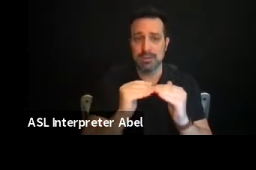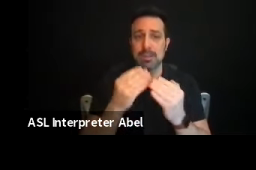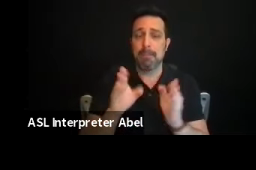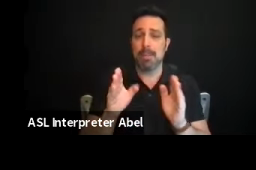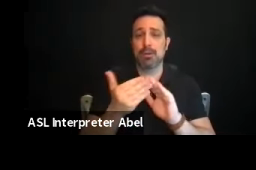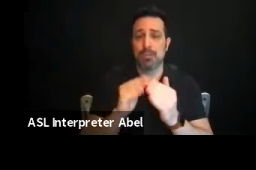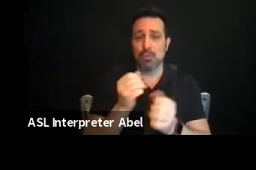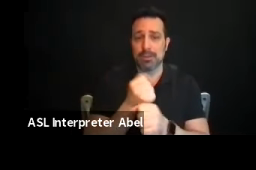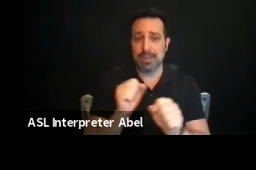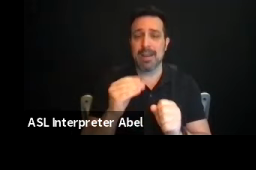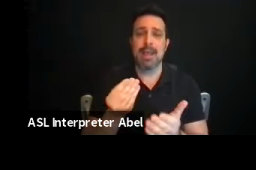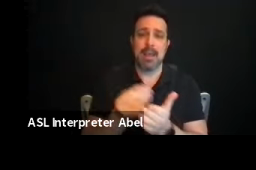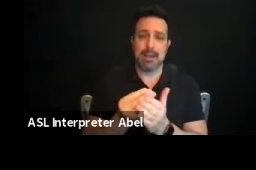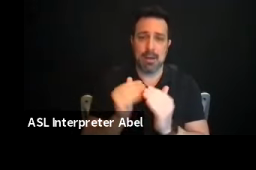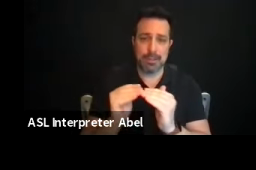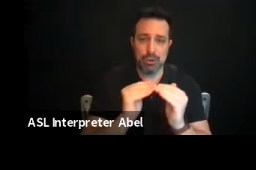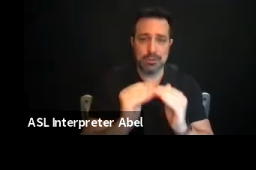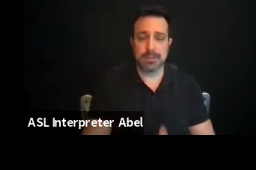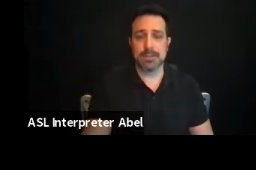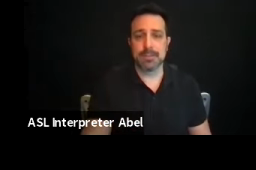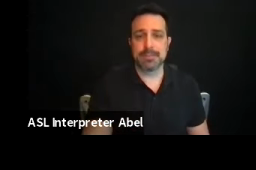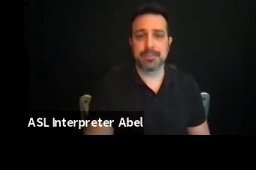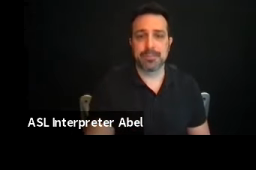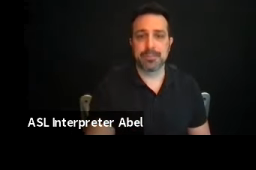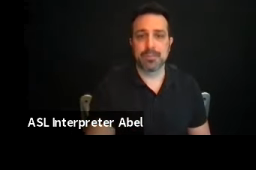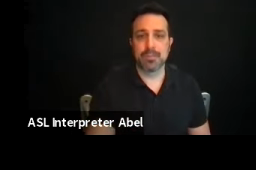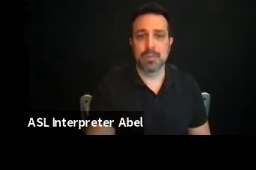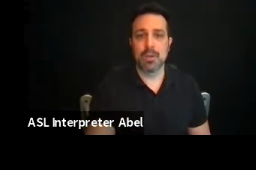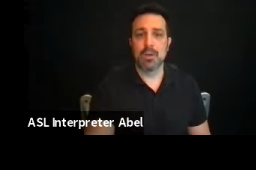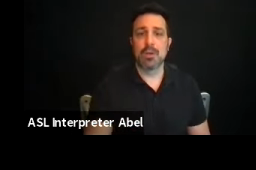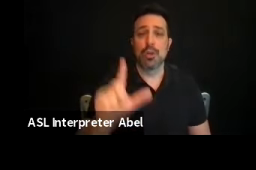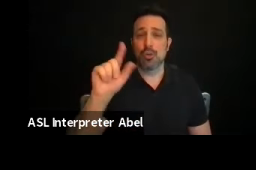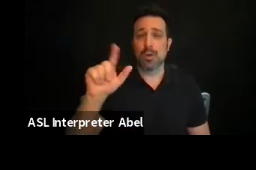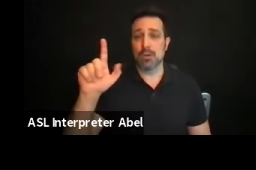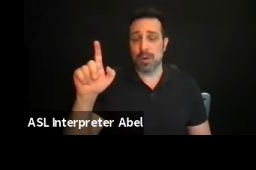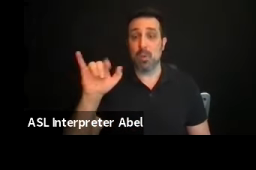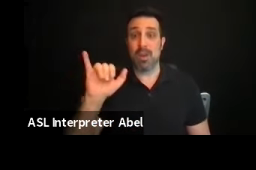equity and justice, consumer privacy and CYBER security, criminal and restorative justice, public and community